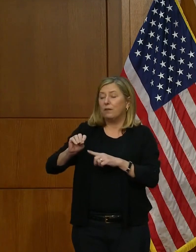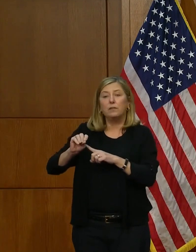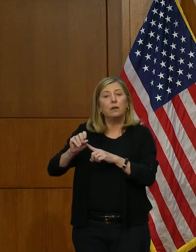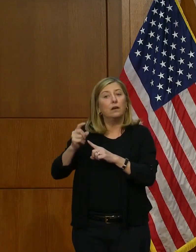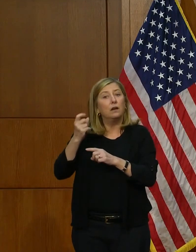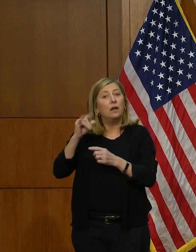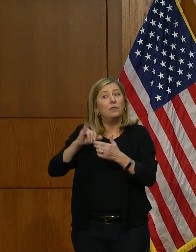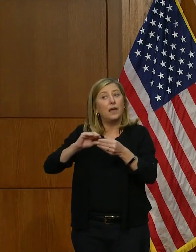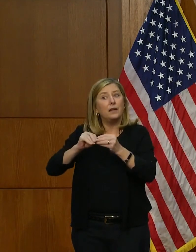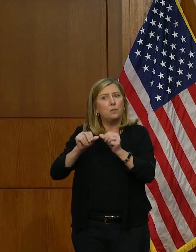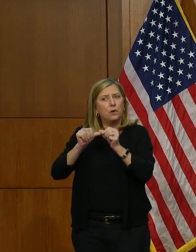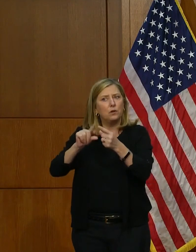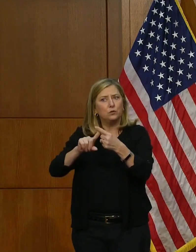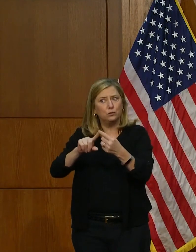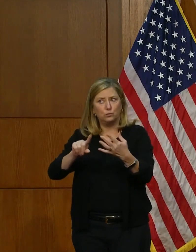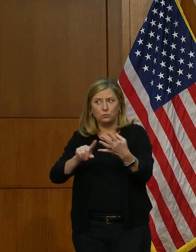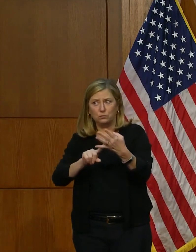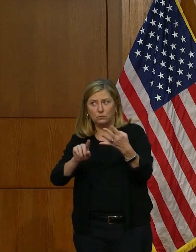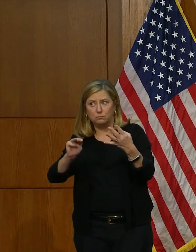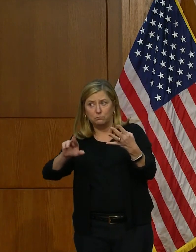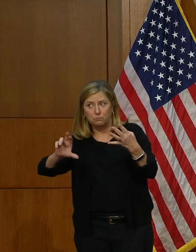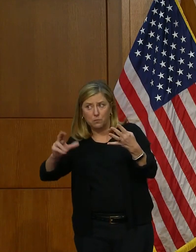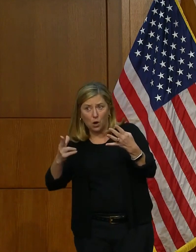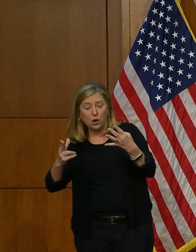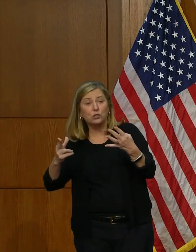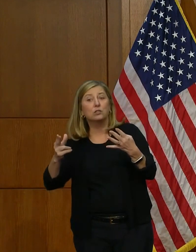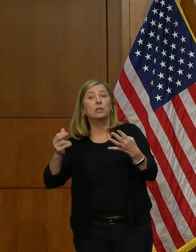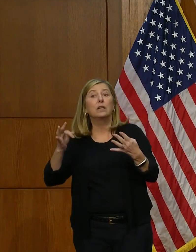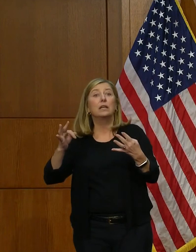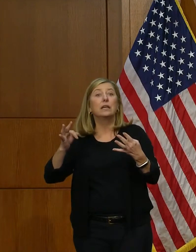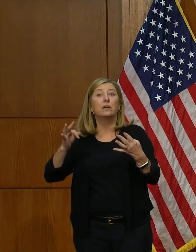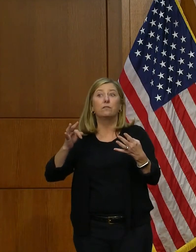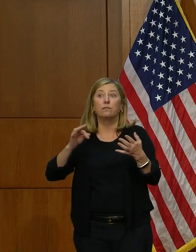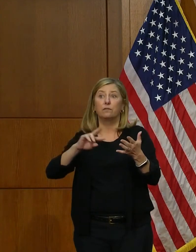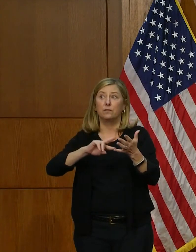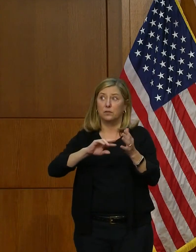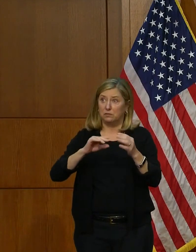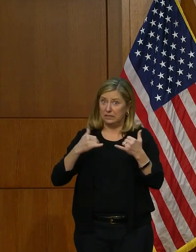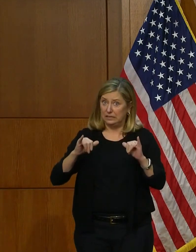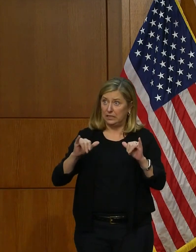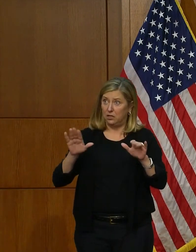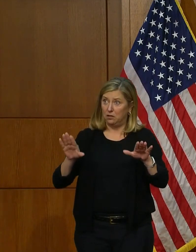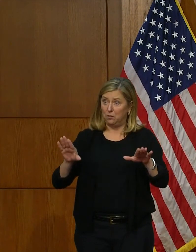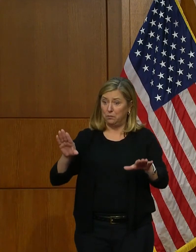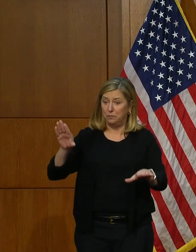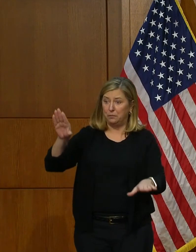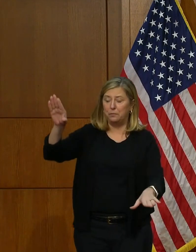OUTDOOR STADIUMS TO 250 THAT'S THROUGH MARCH. AND AGAIN IF